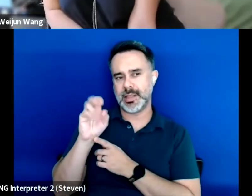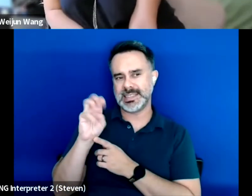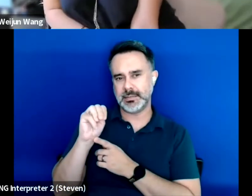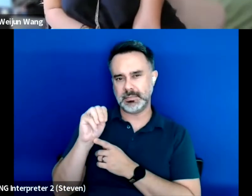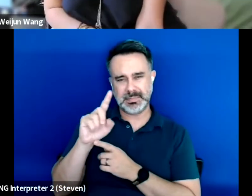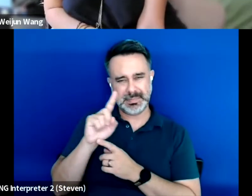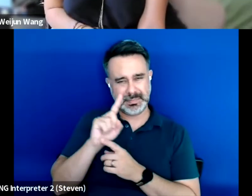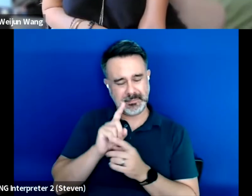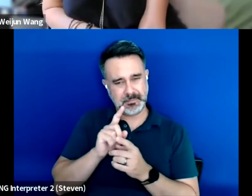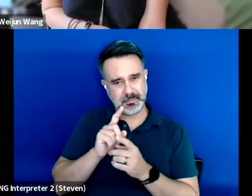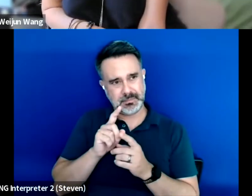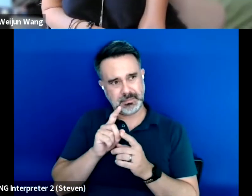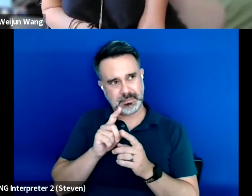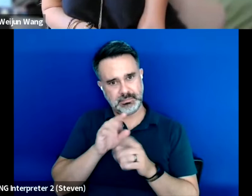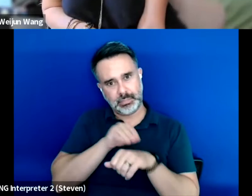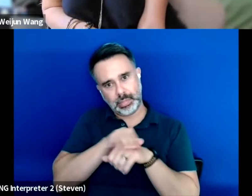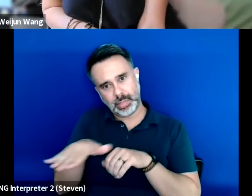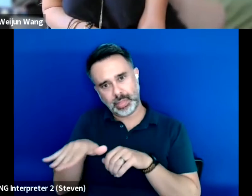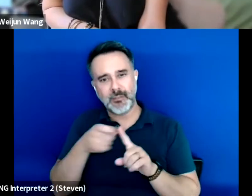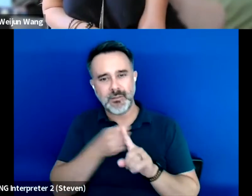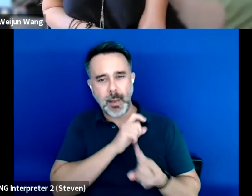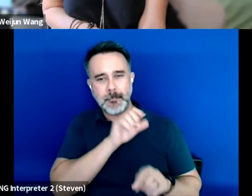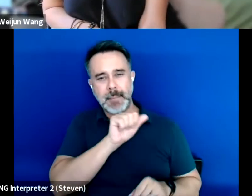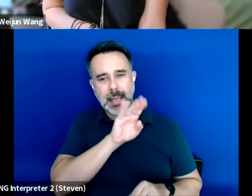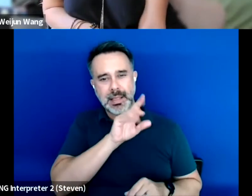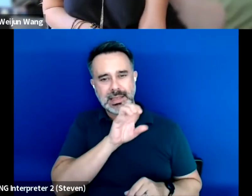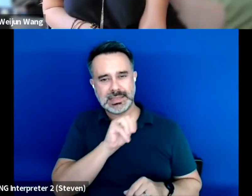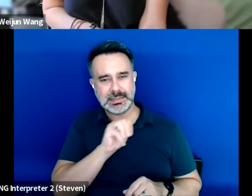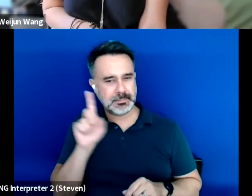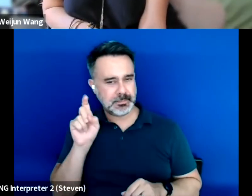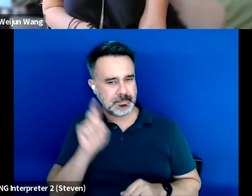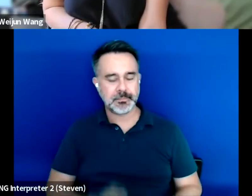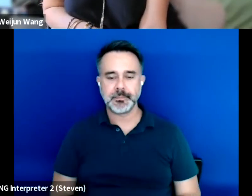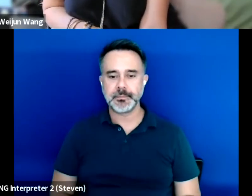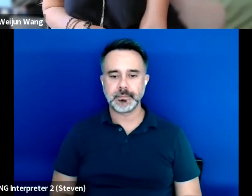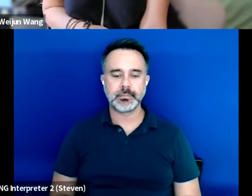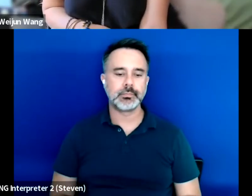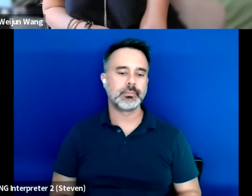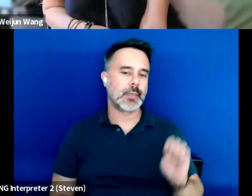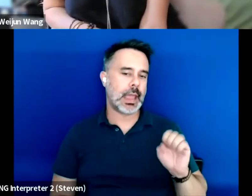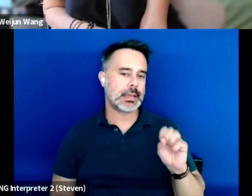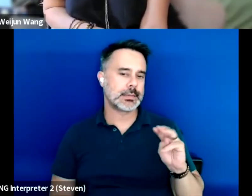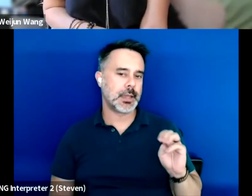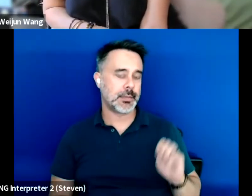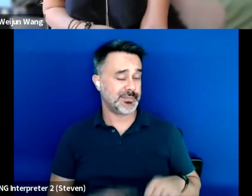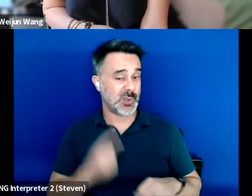But she had this condition that made it very hard for her to do her journalism